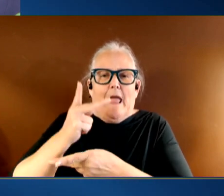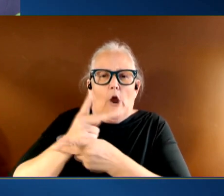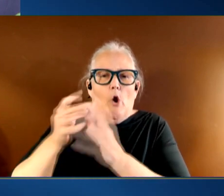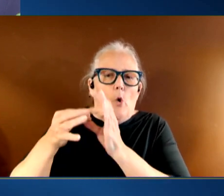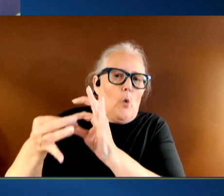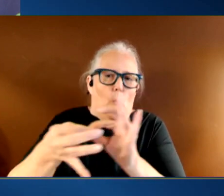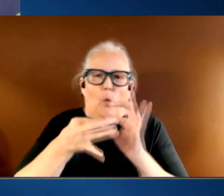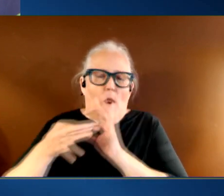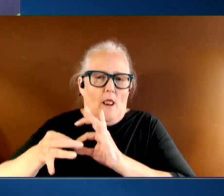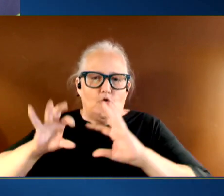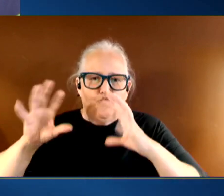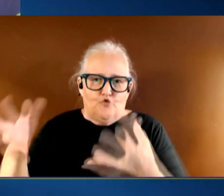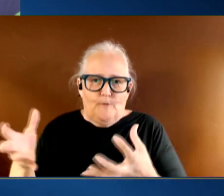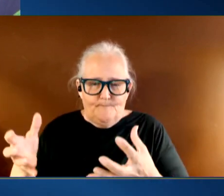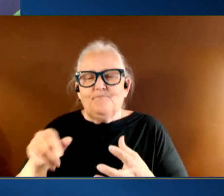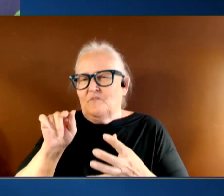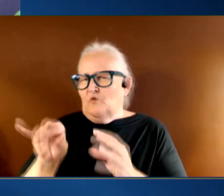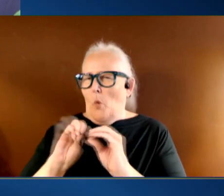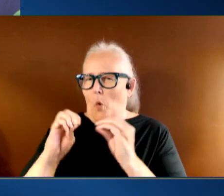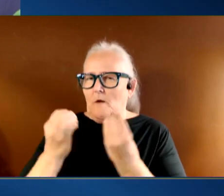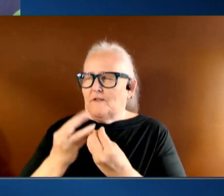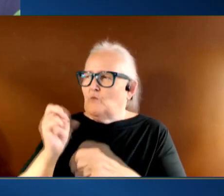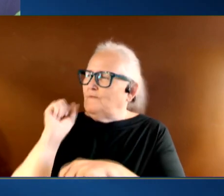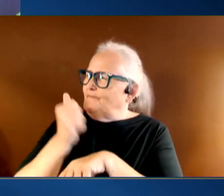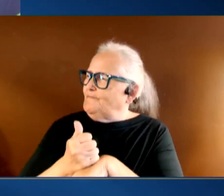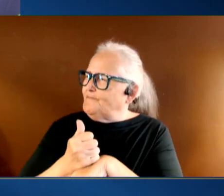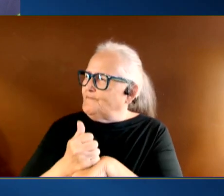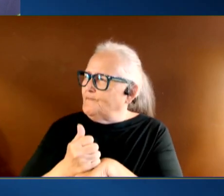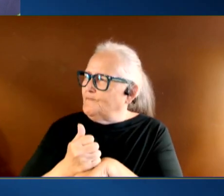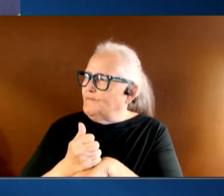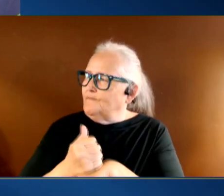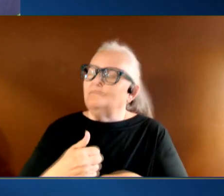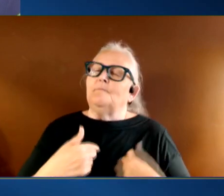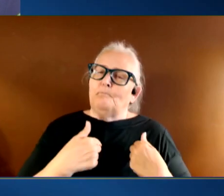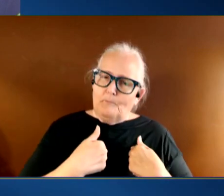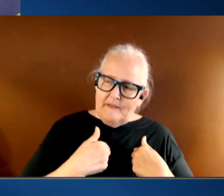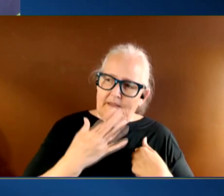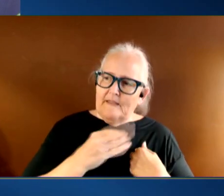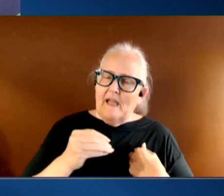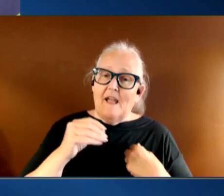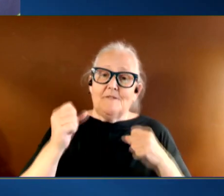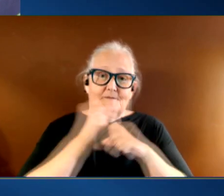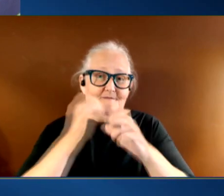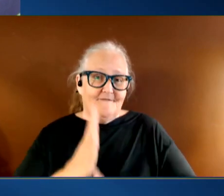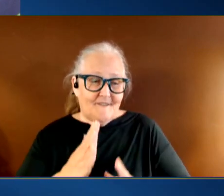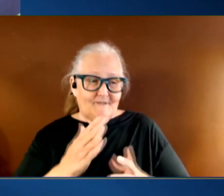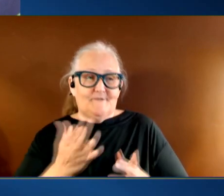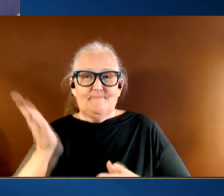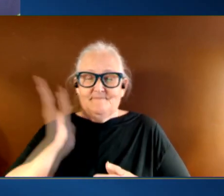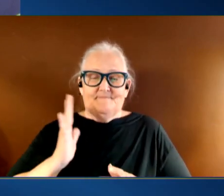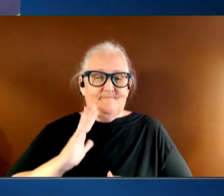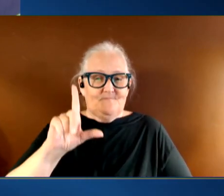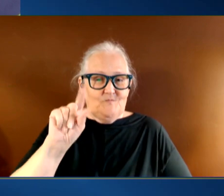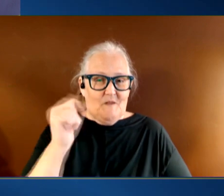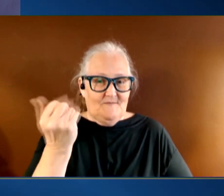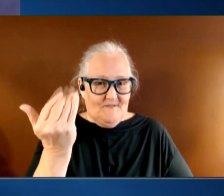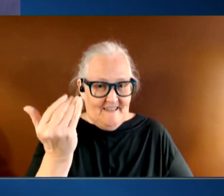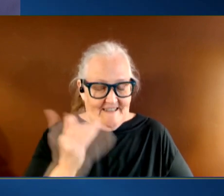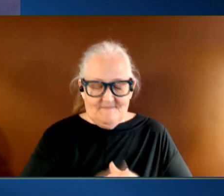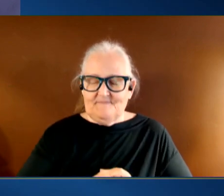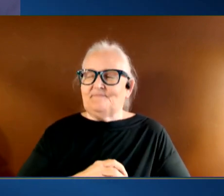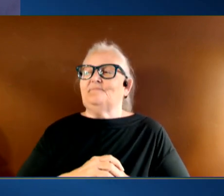This organization was founded by myself and a warrior back in 2015. And it serves as a national